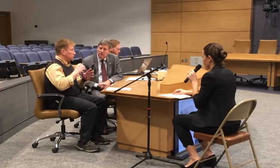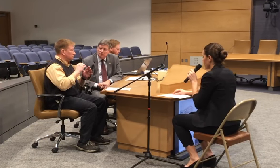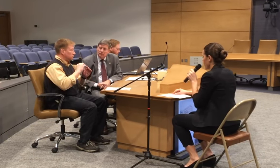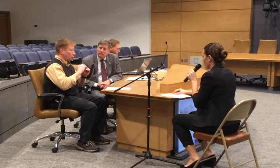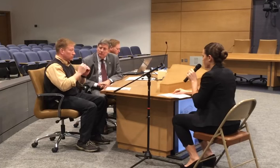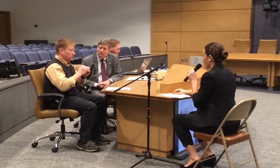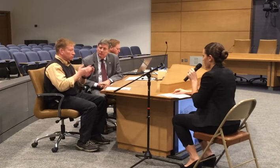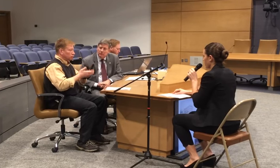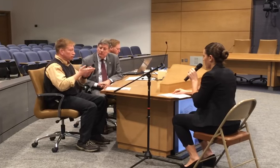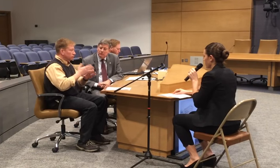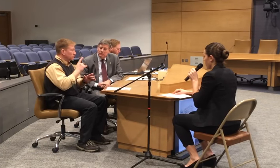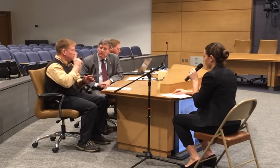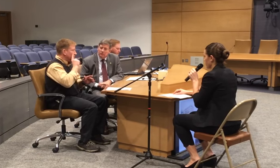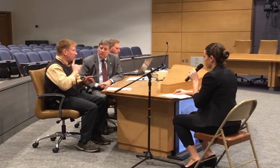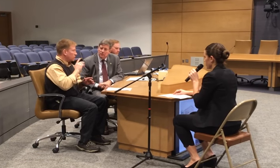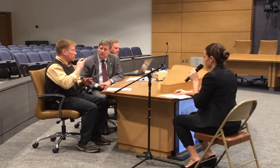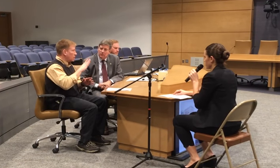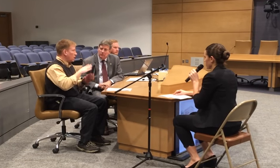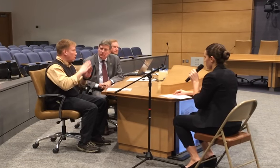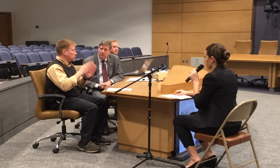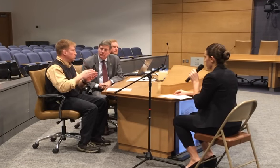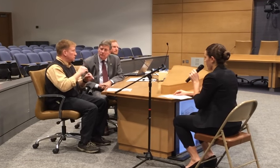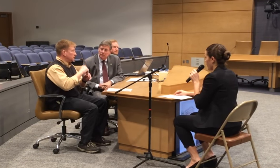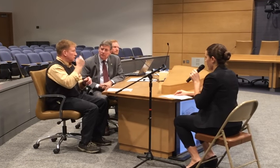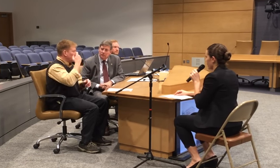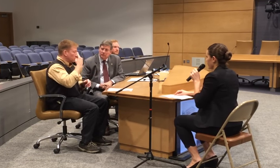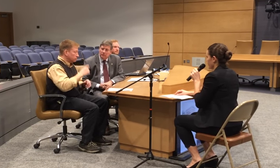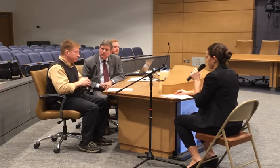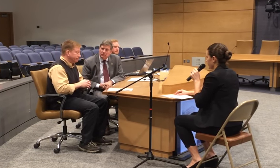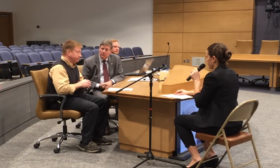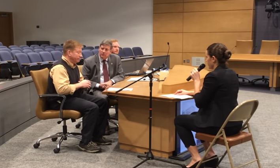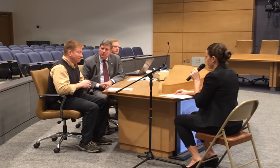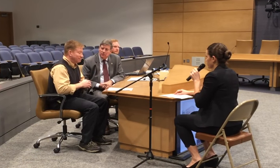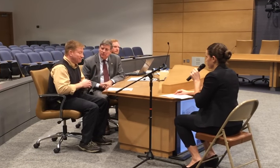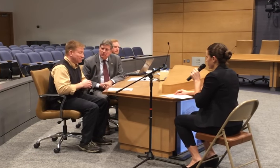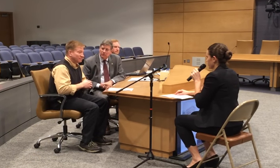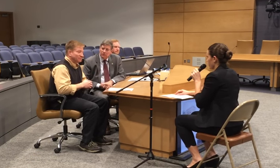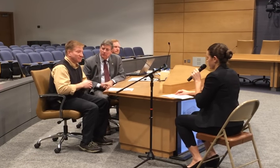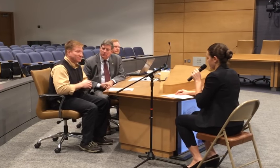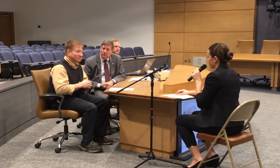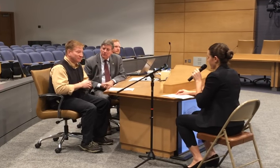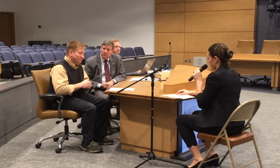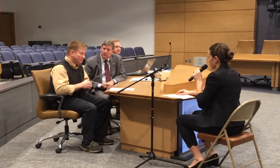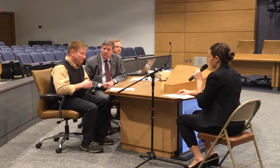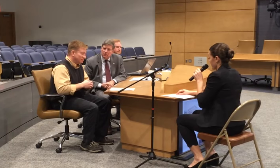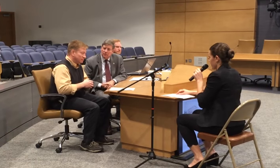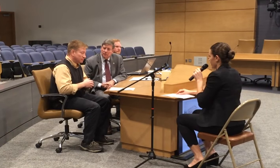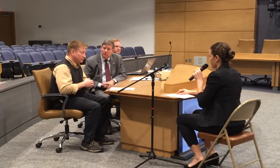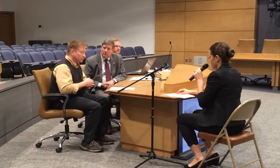Thank you for allowing me to provide testimony today to describe the important role that